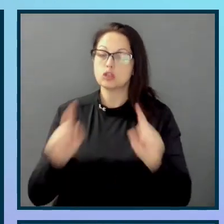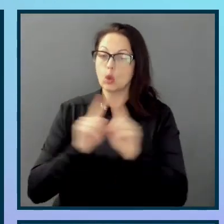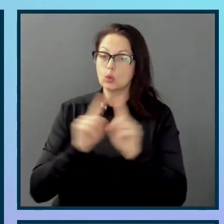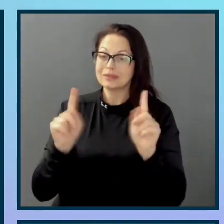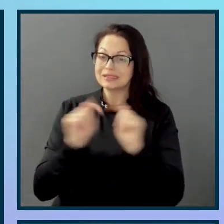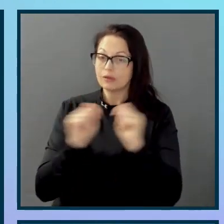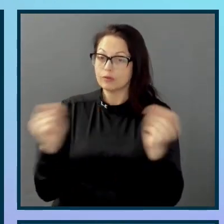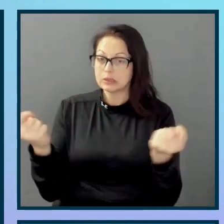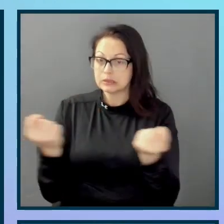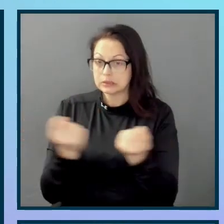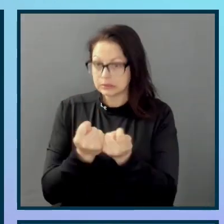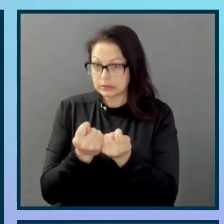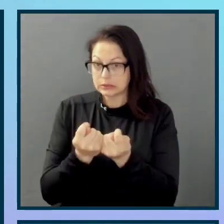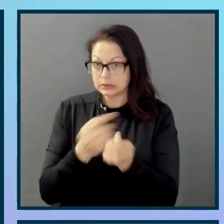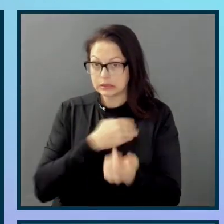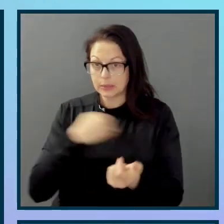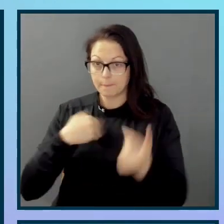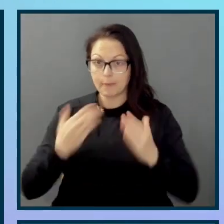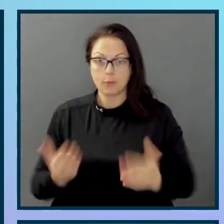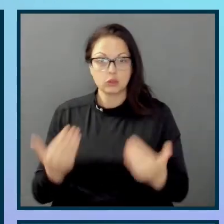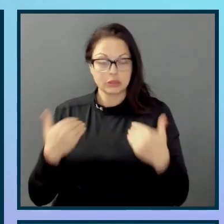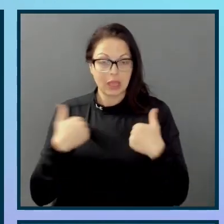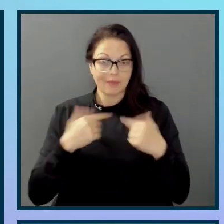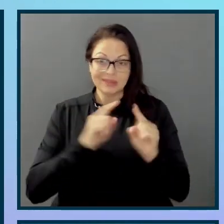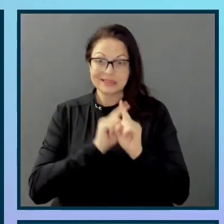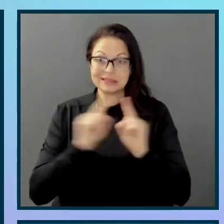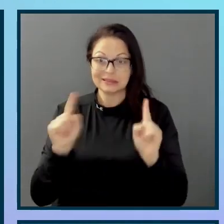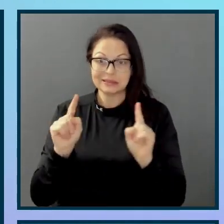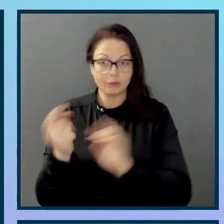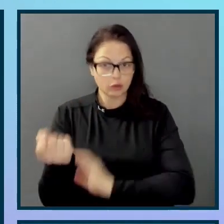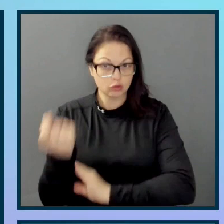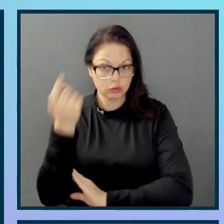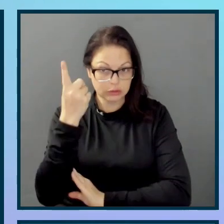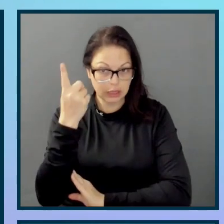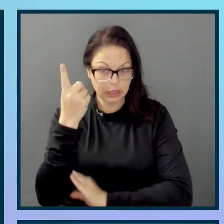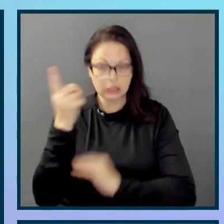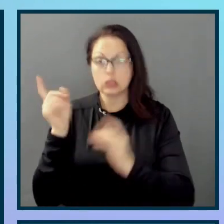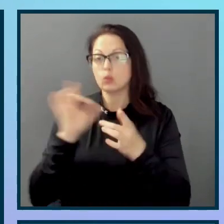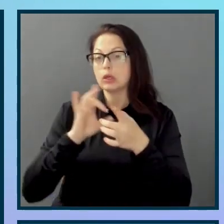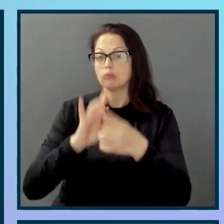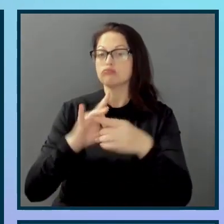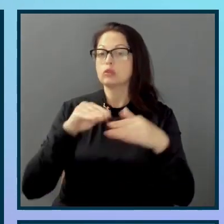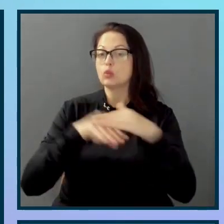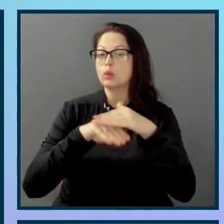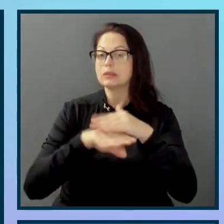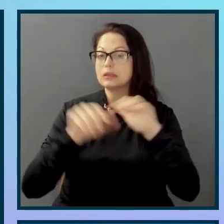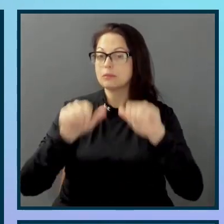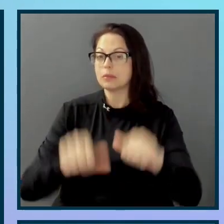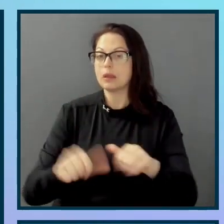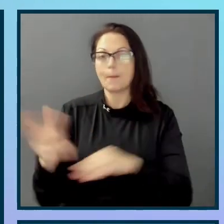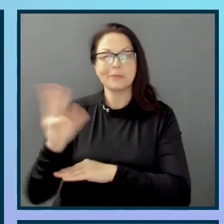with different levels of understanding around accessibility. Just a few years ago, was quite common when I went to conferences